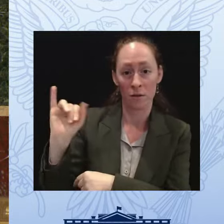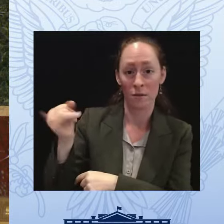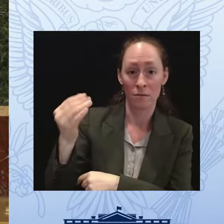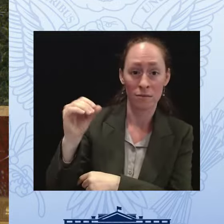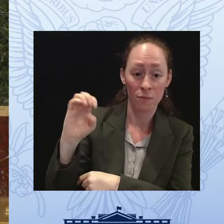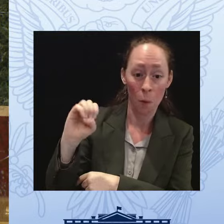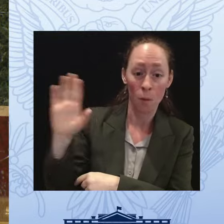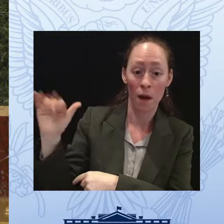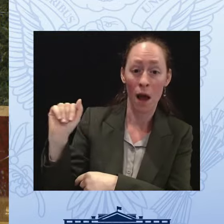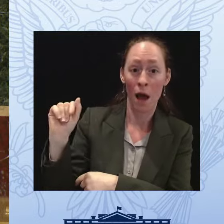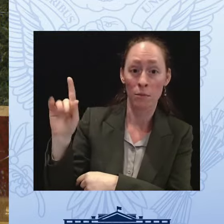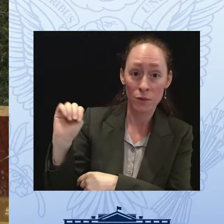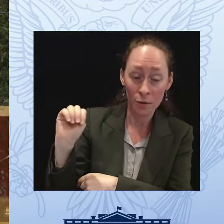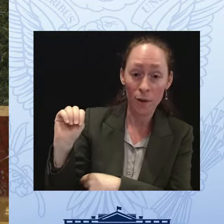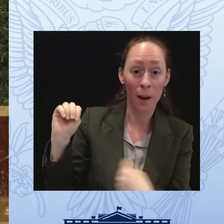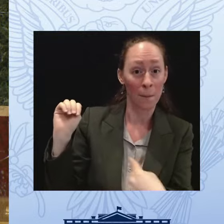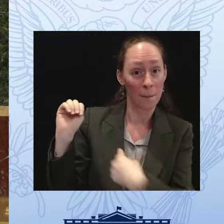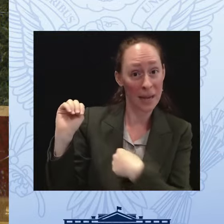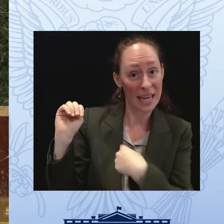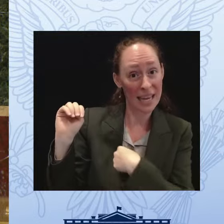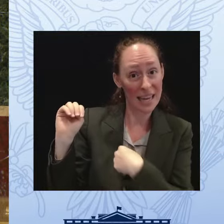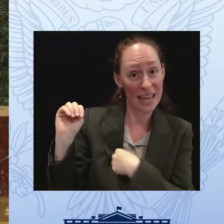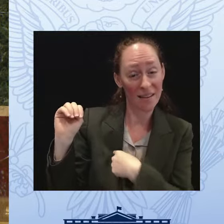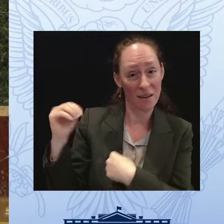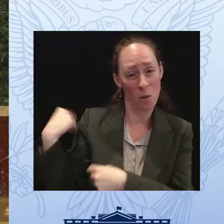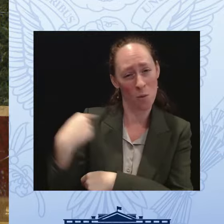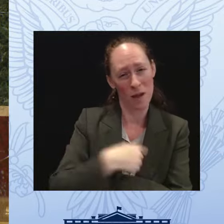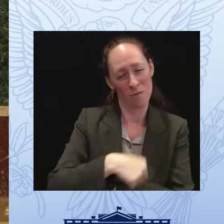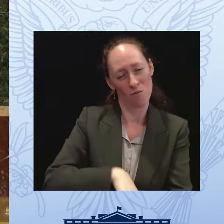So thank you again for being here. I appreciate it. Thank you.